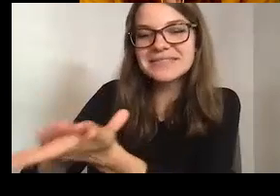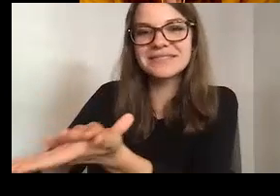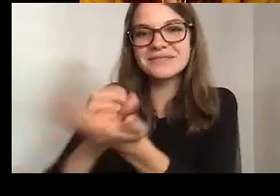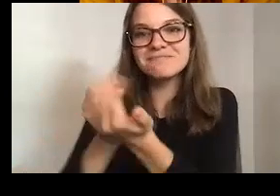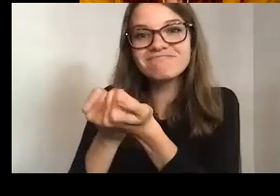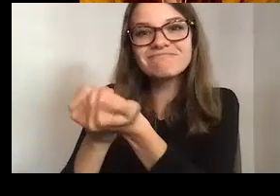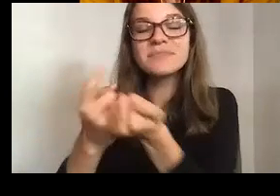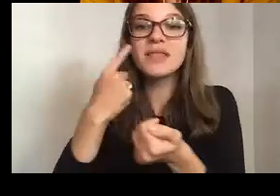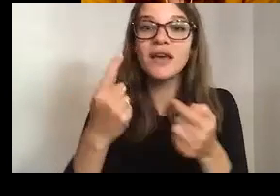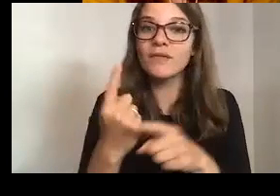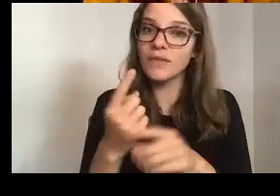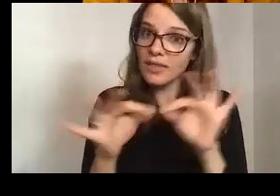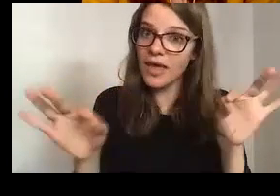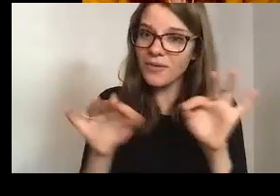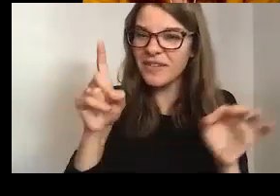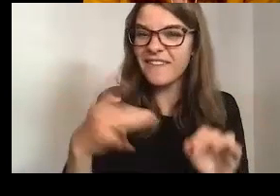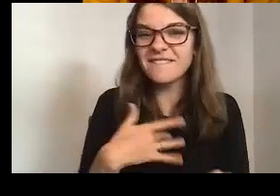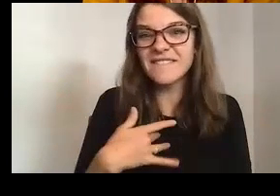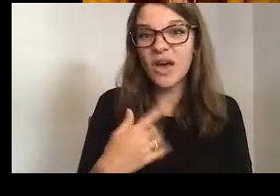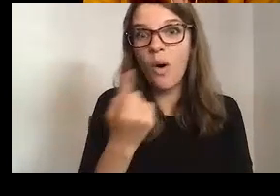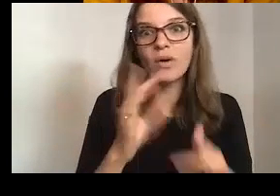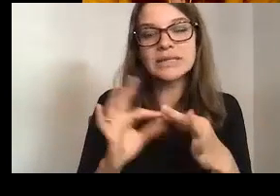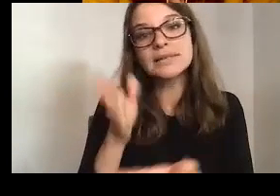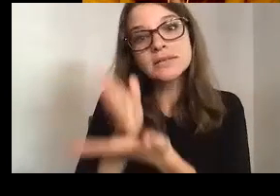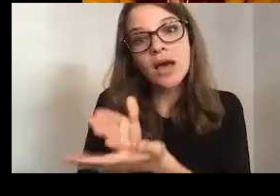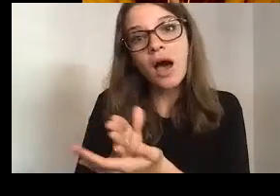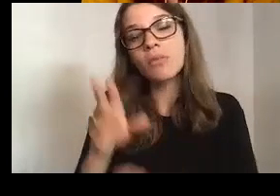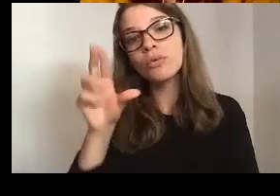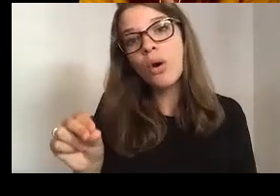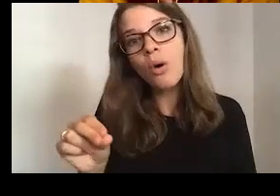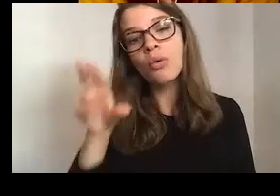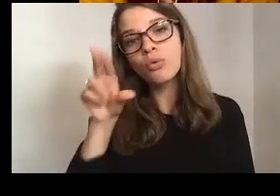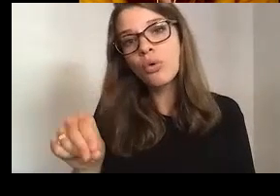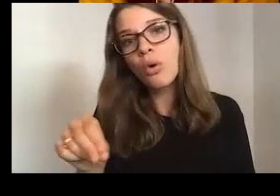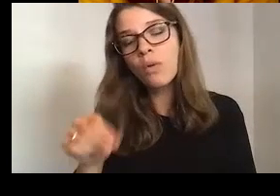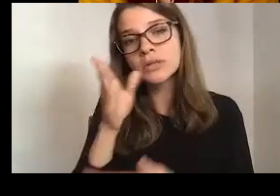we're using do I feel like I'm always saying stop no don't do that can I switch that to